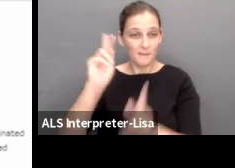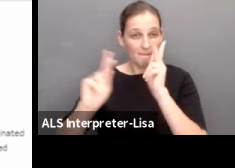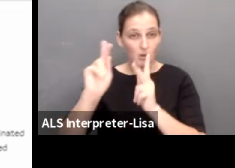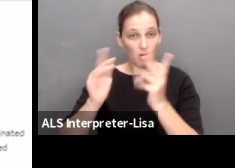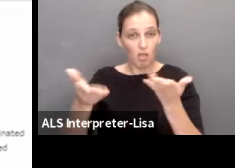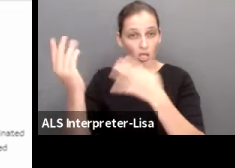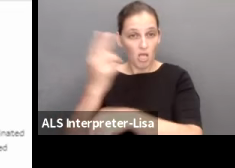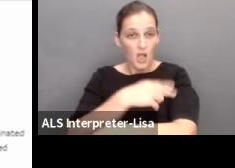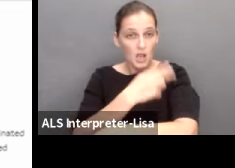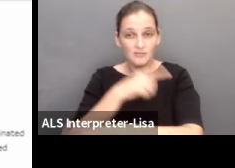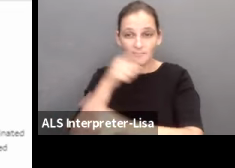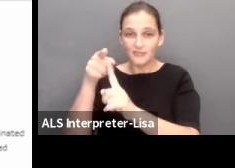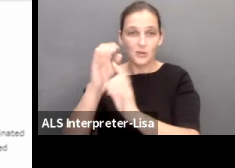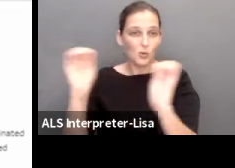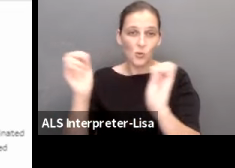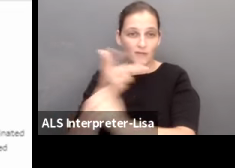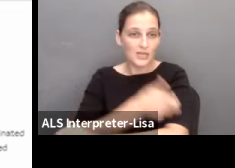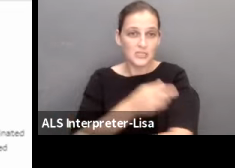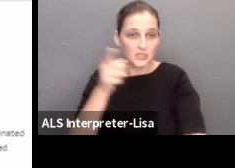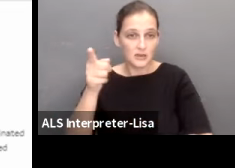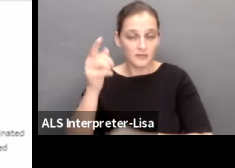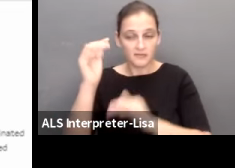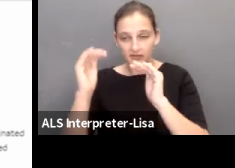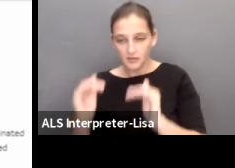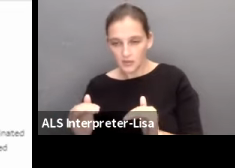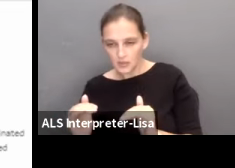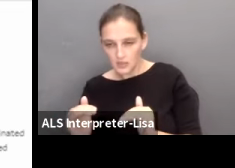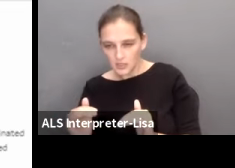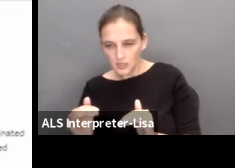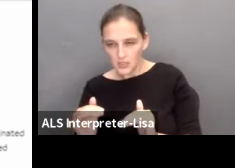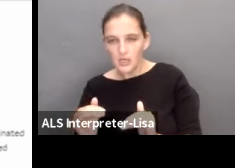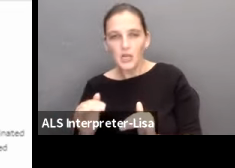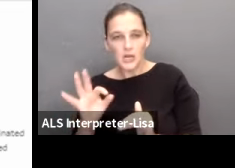that had not been vaccinated compared to 97 who had.